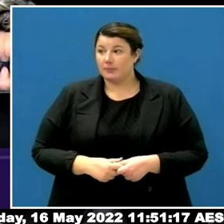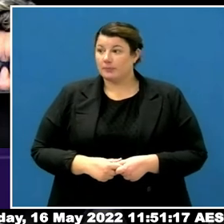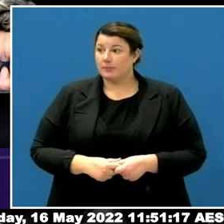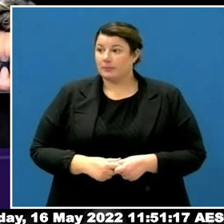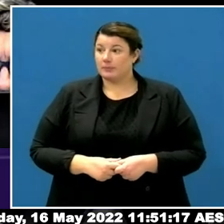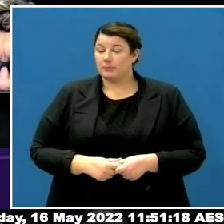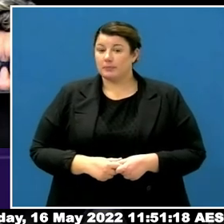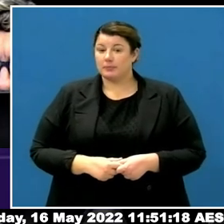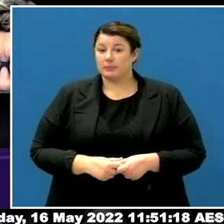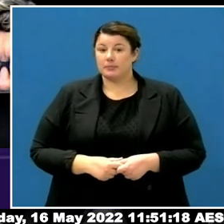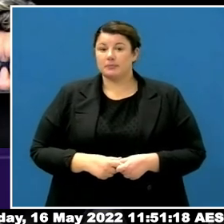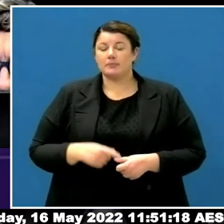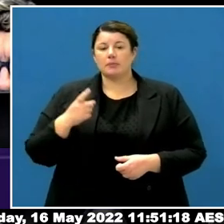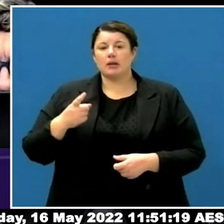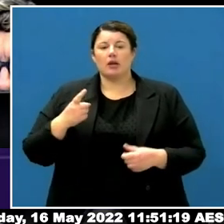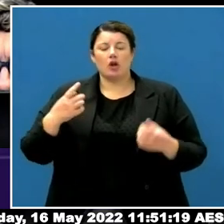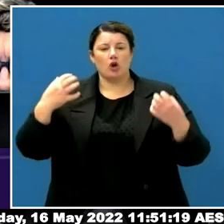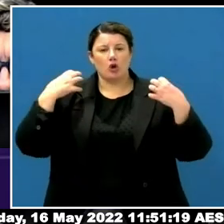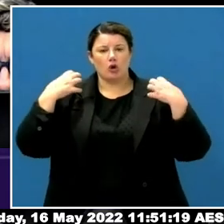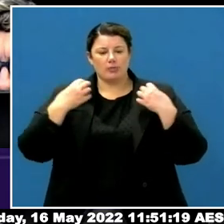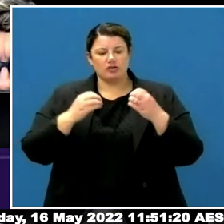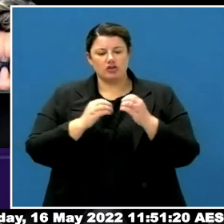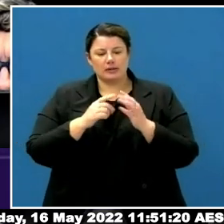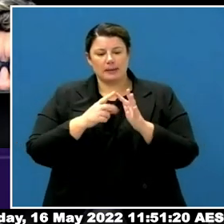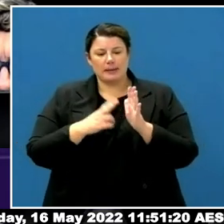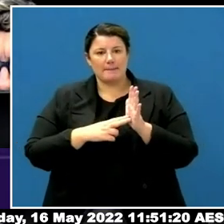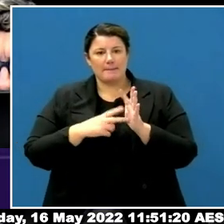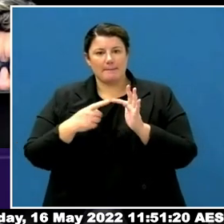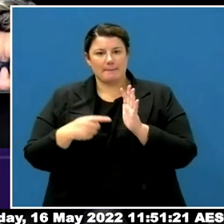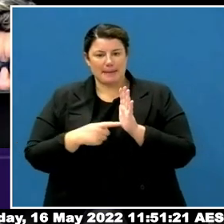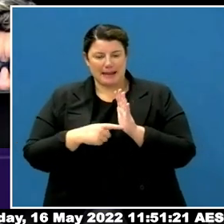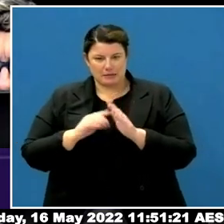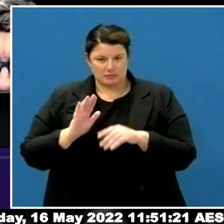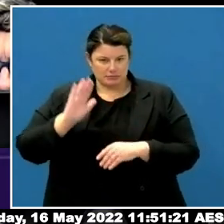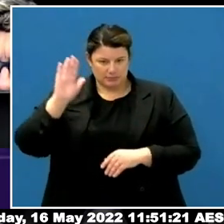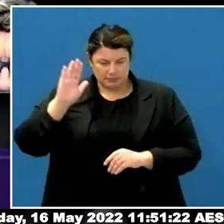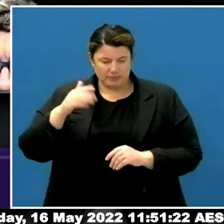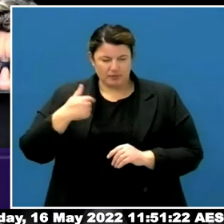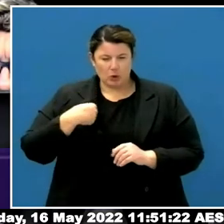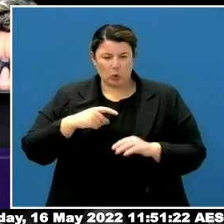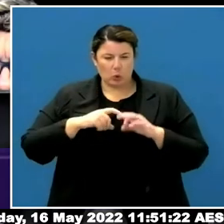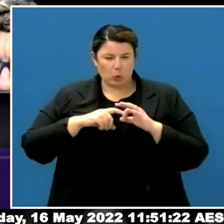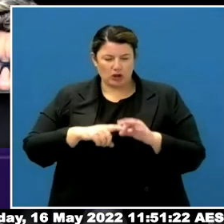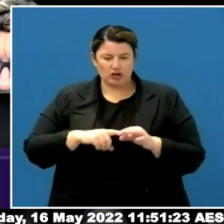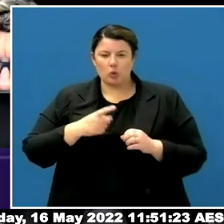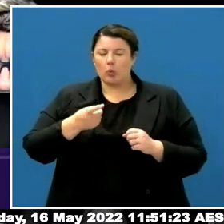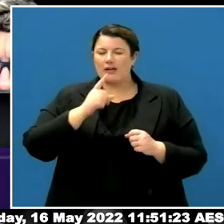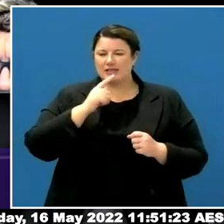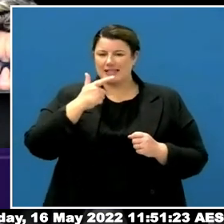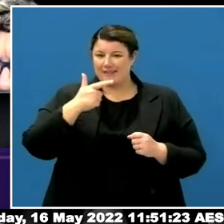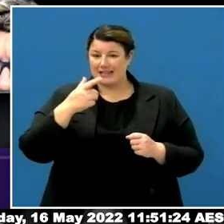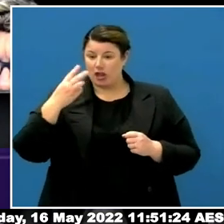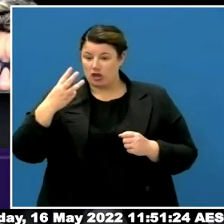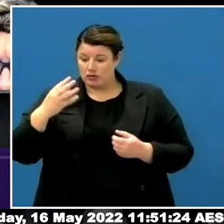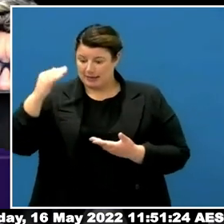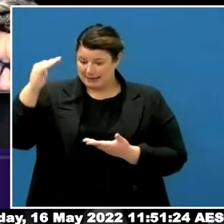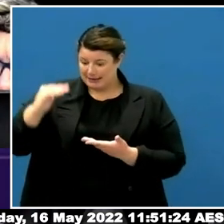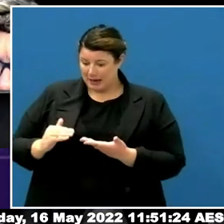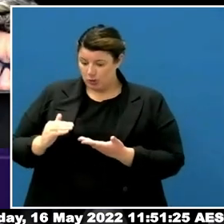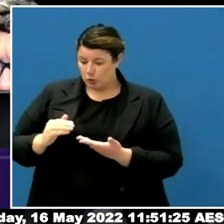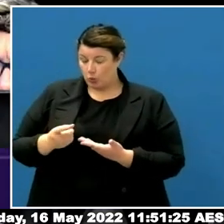When they adjusted it from 117 - to 117,000 to fit the plan from